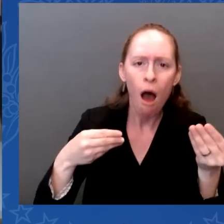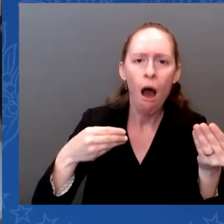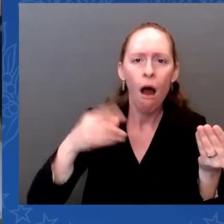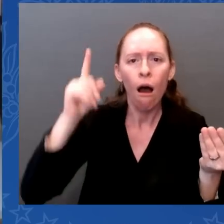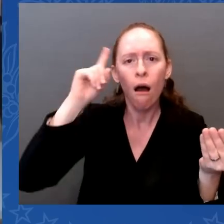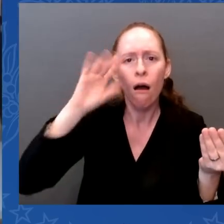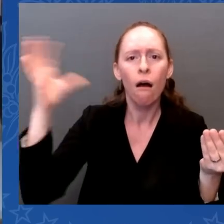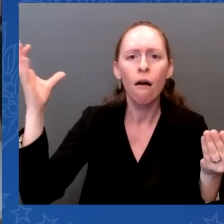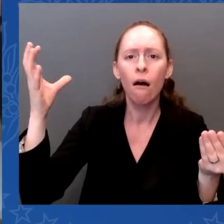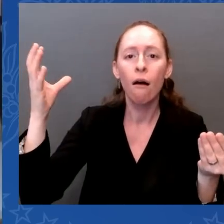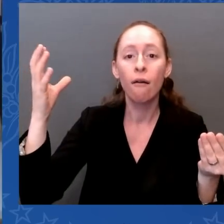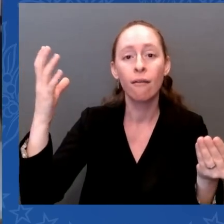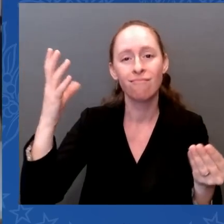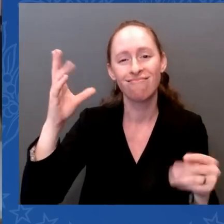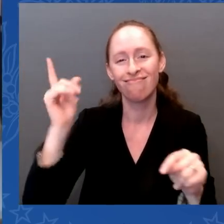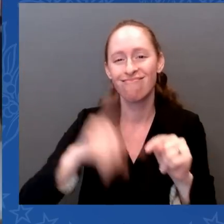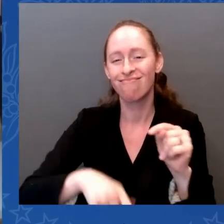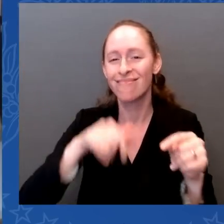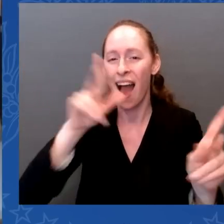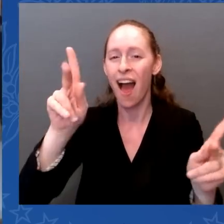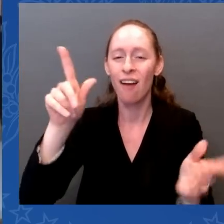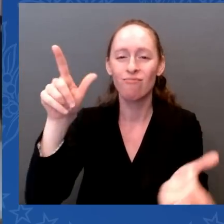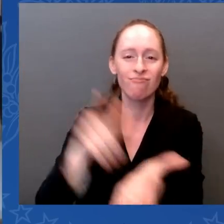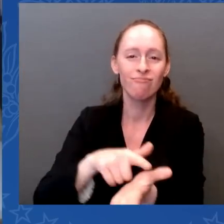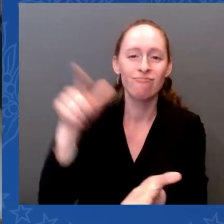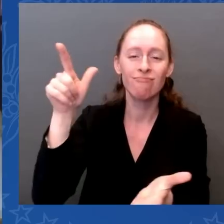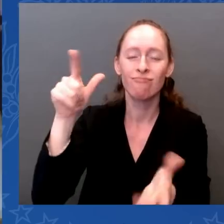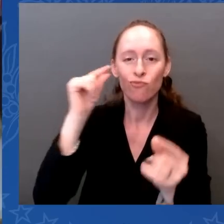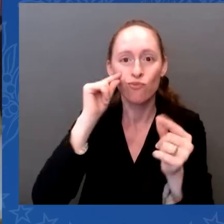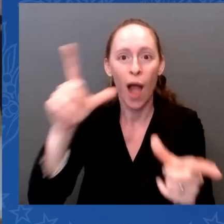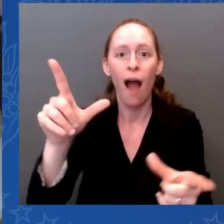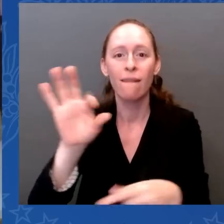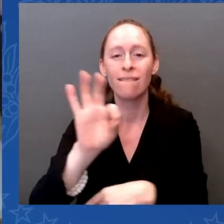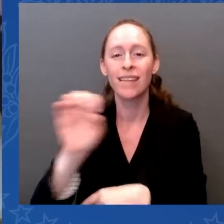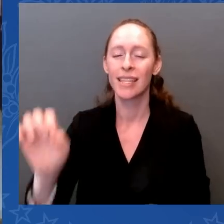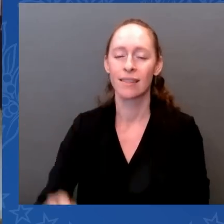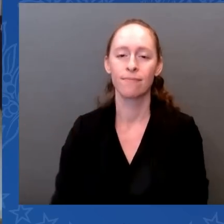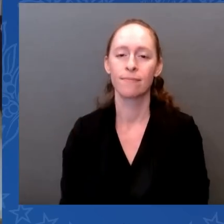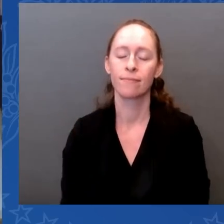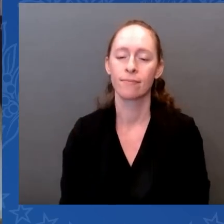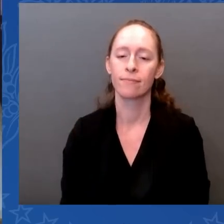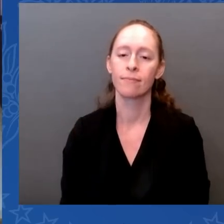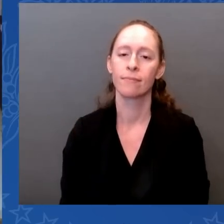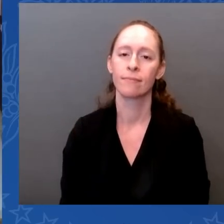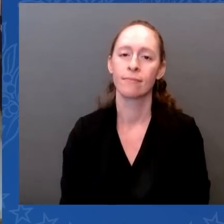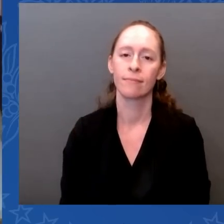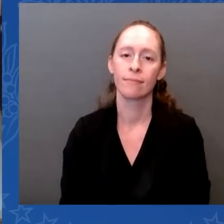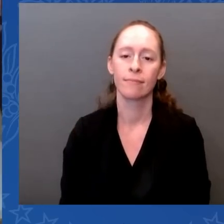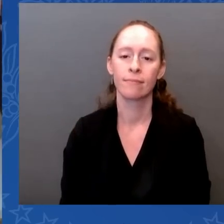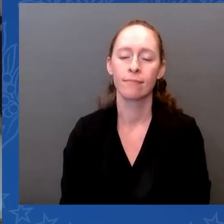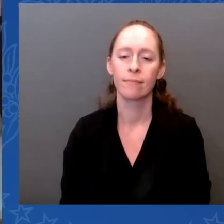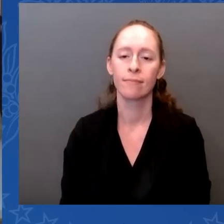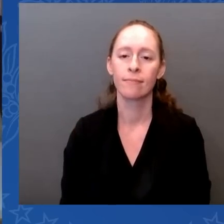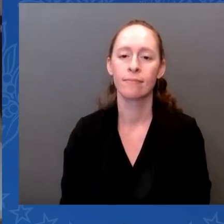have to worry about unexpected medical bills. We're going to be able to pay for all of this by making sure the biggest corporations in America